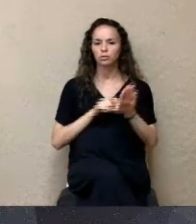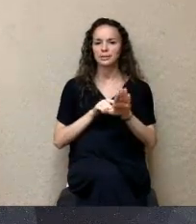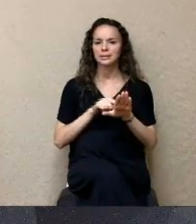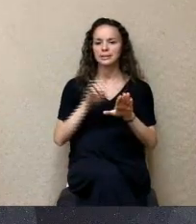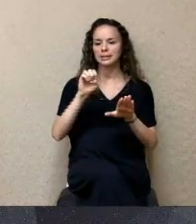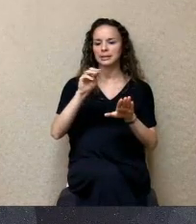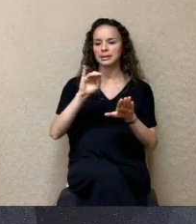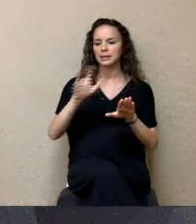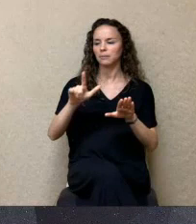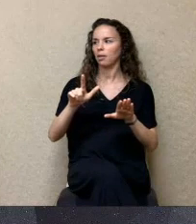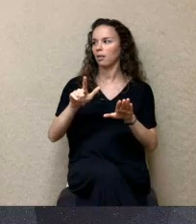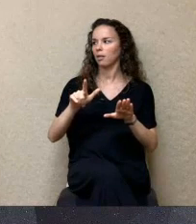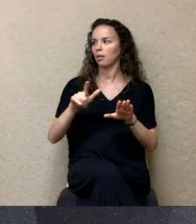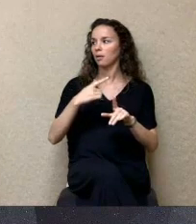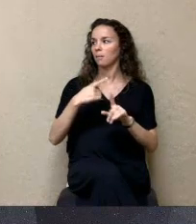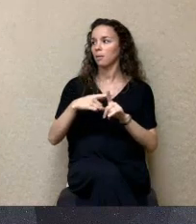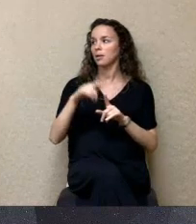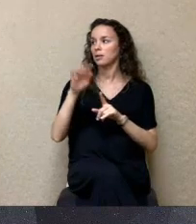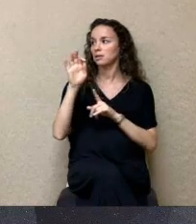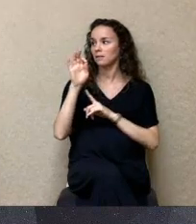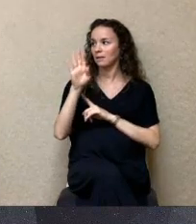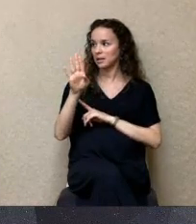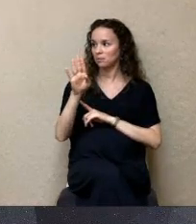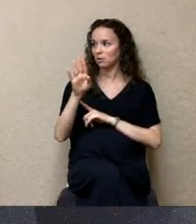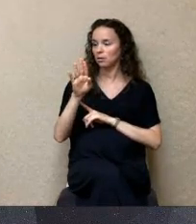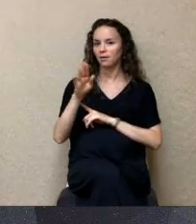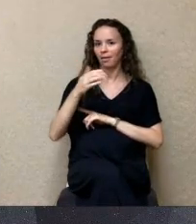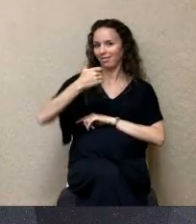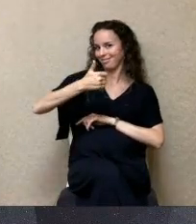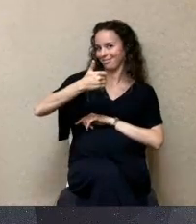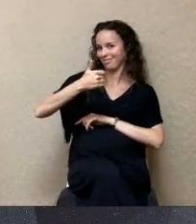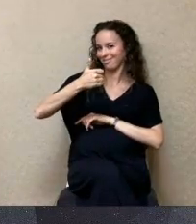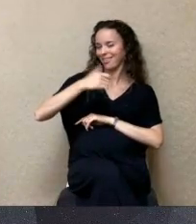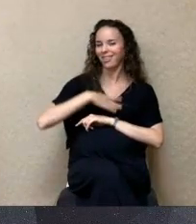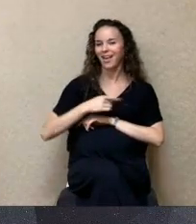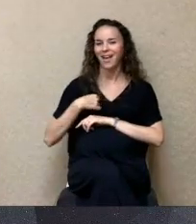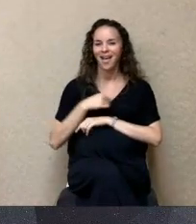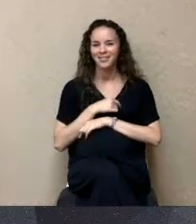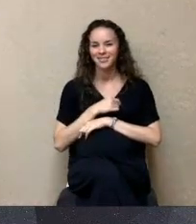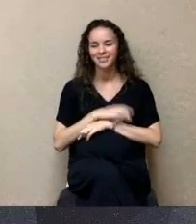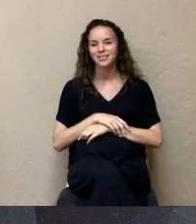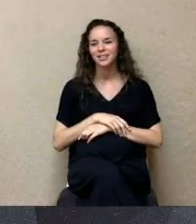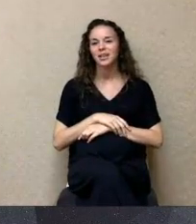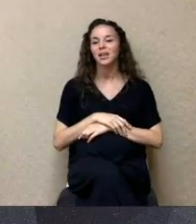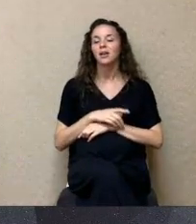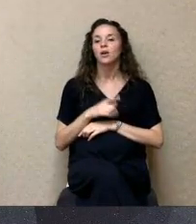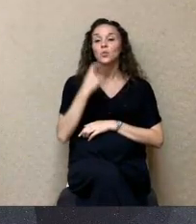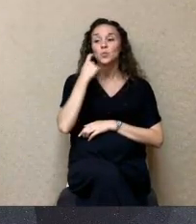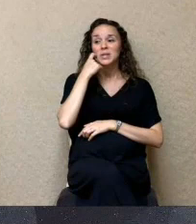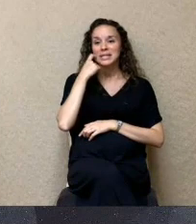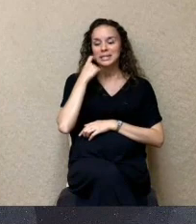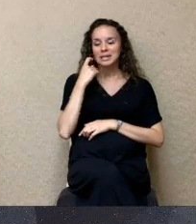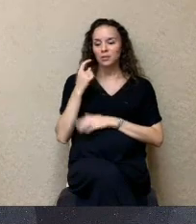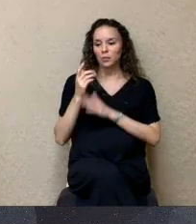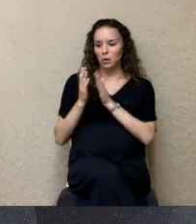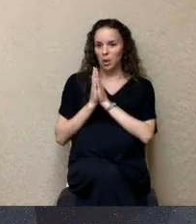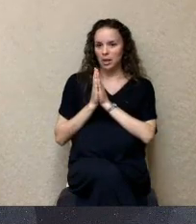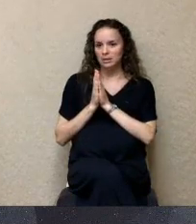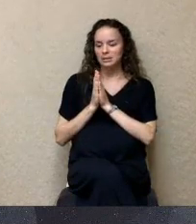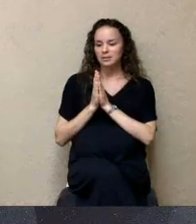us on your Facebook page, too. And some recent requests that the Wisconsin AAC Network was